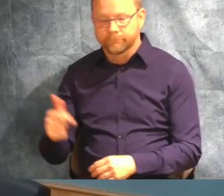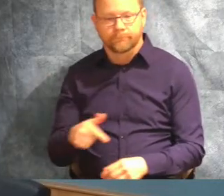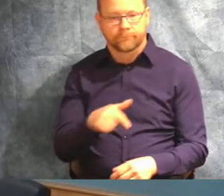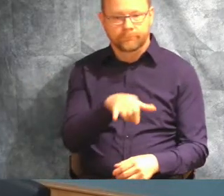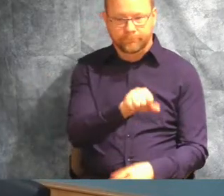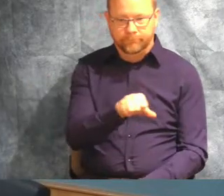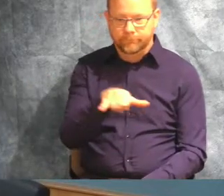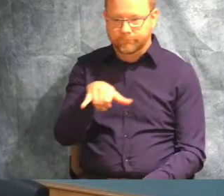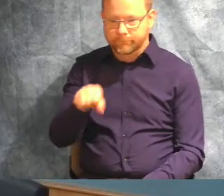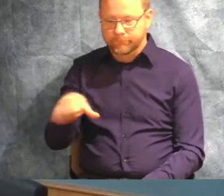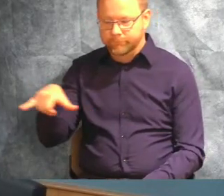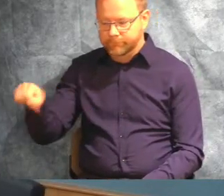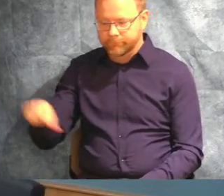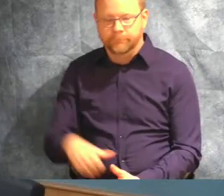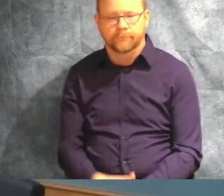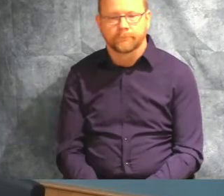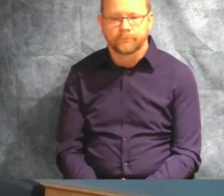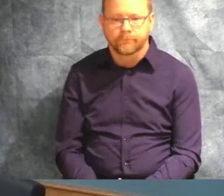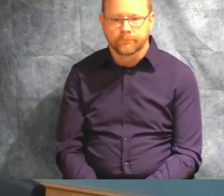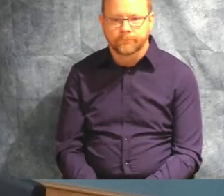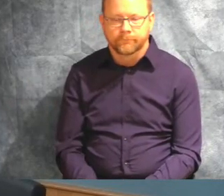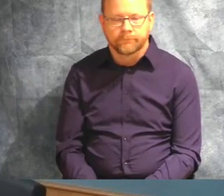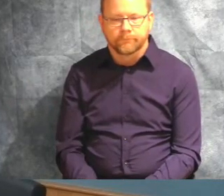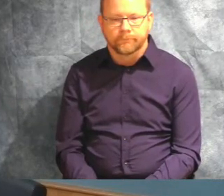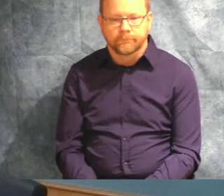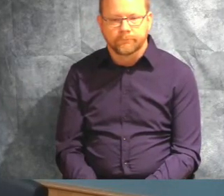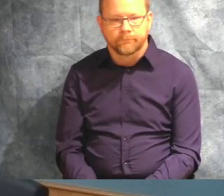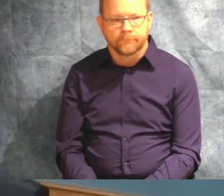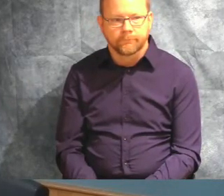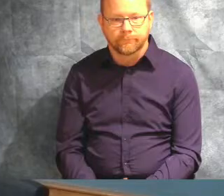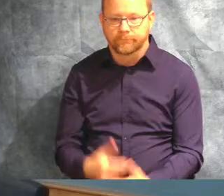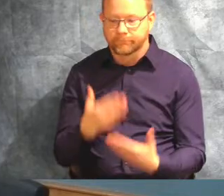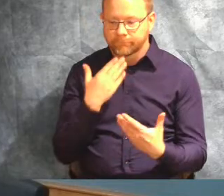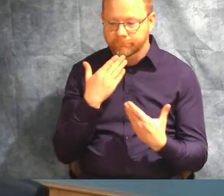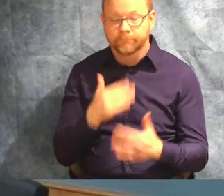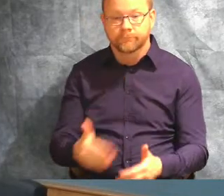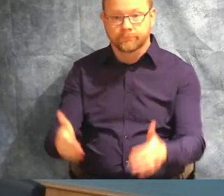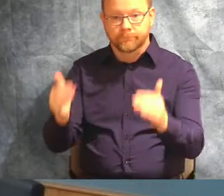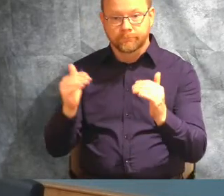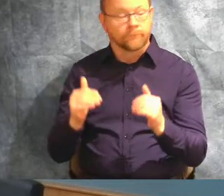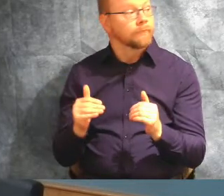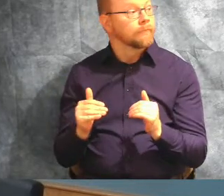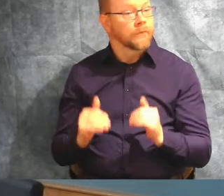Reece. Yes. Commissioner Driehaus. Yes. Thank you. Thank you Commissioners. Okay, item two,